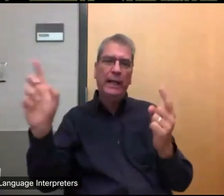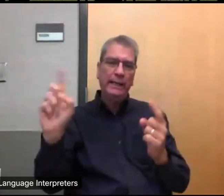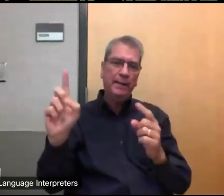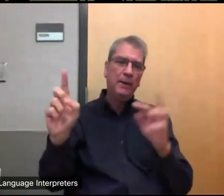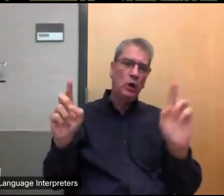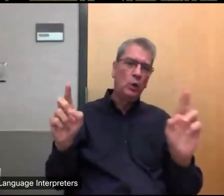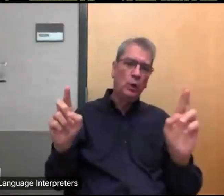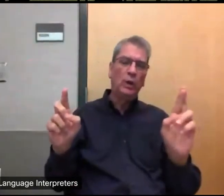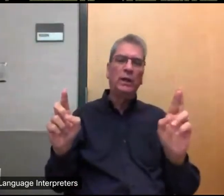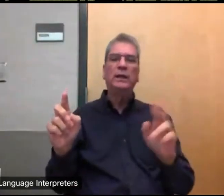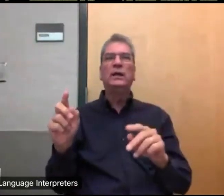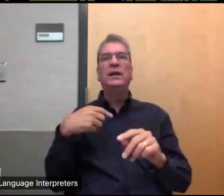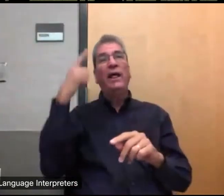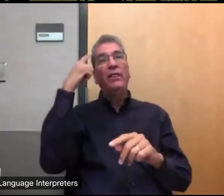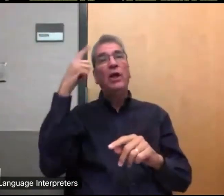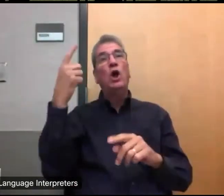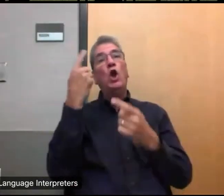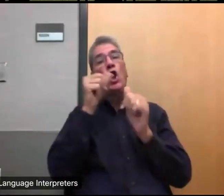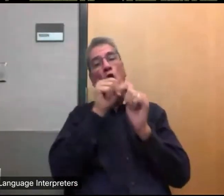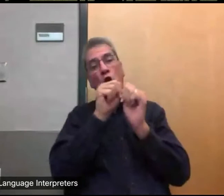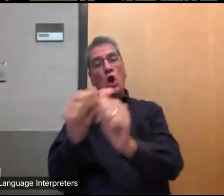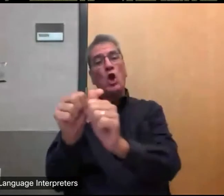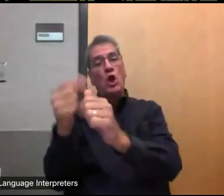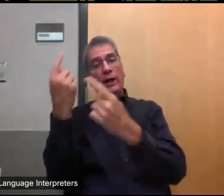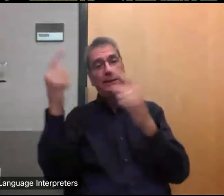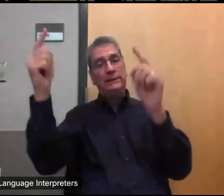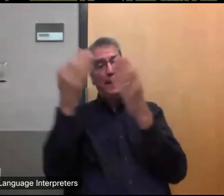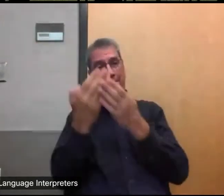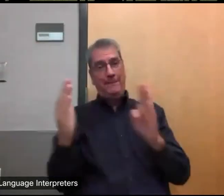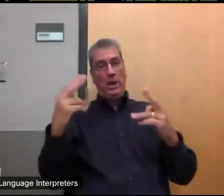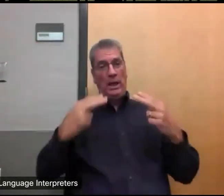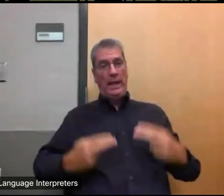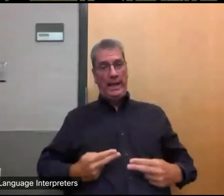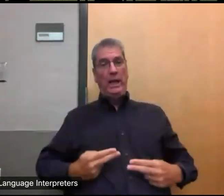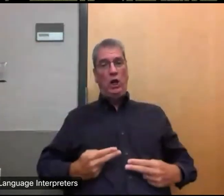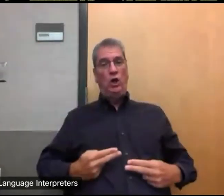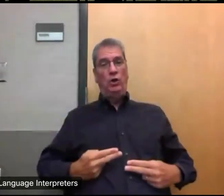The, I think for the long term success of public health entities, um, as as they were,